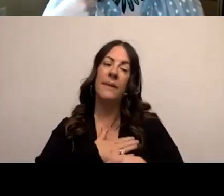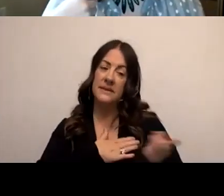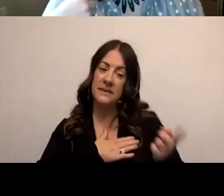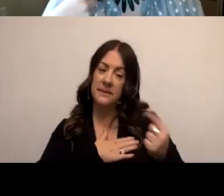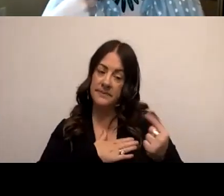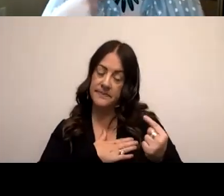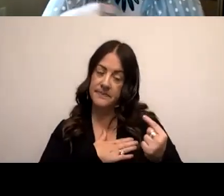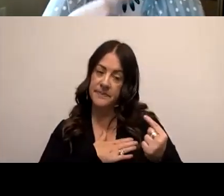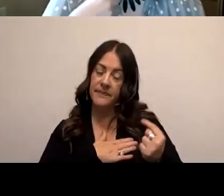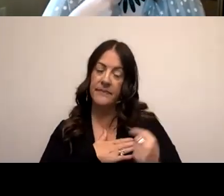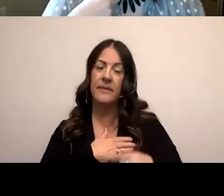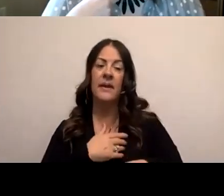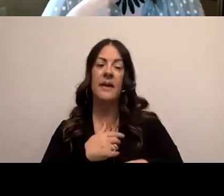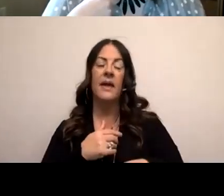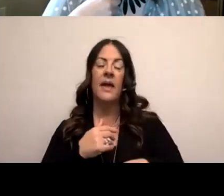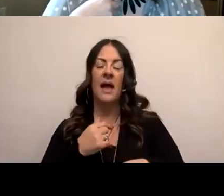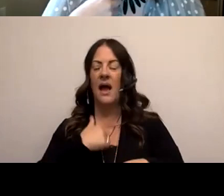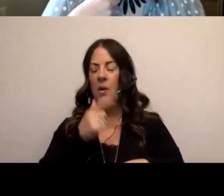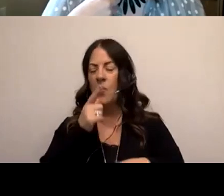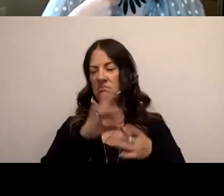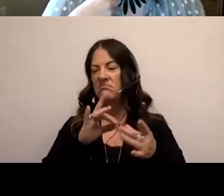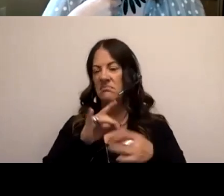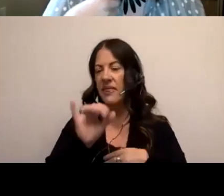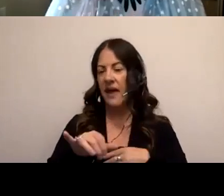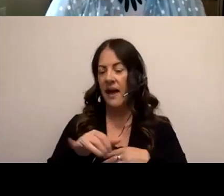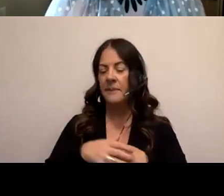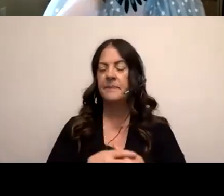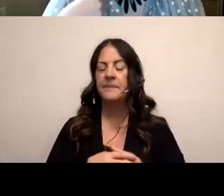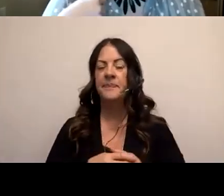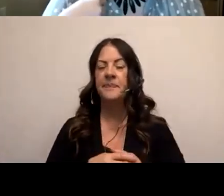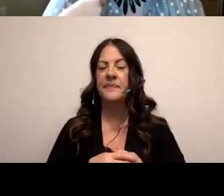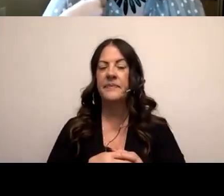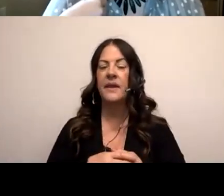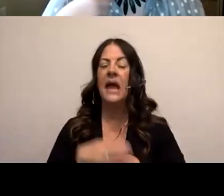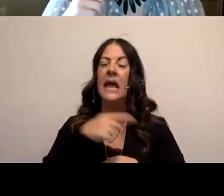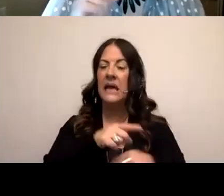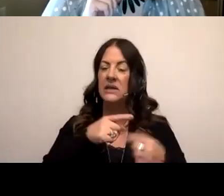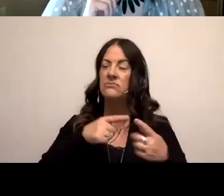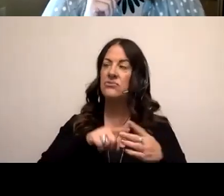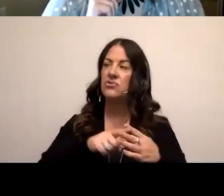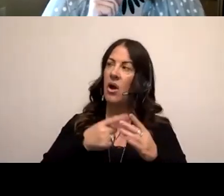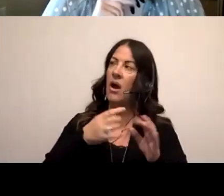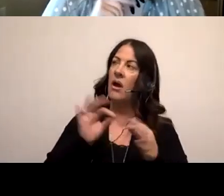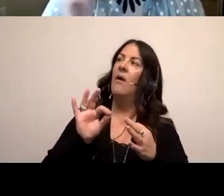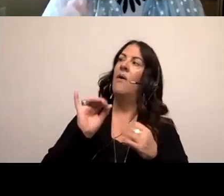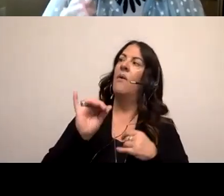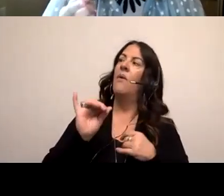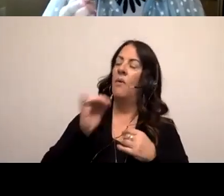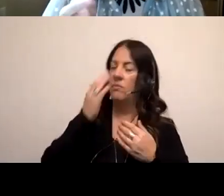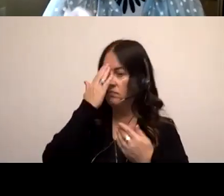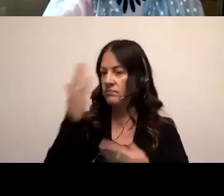THIS WAY AND HE'S STARTING TO RESPOND TO ME. BUT LET'S SAY MY THIRTEEN MONTH OLD FIRST